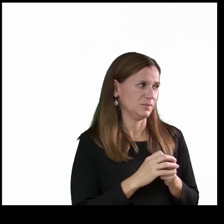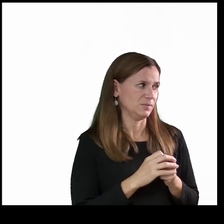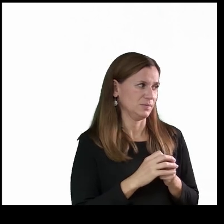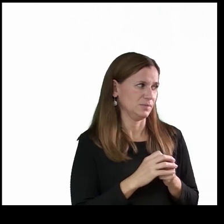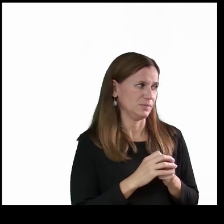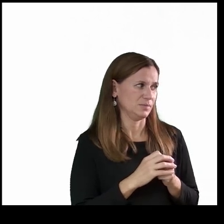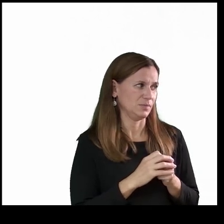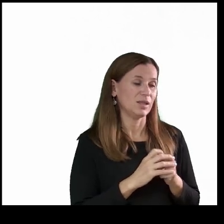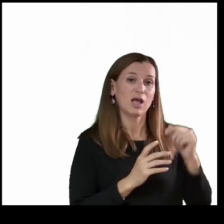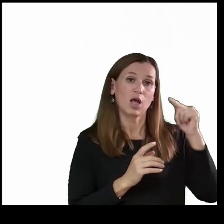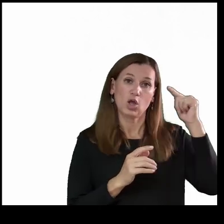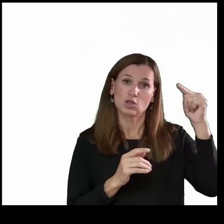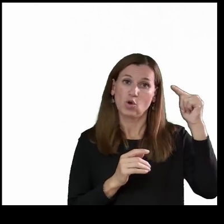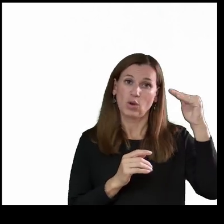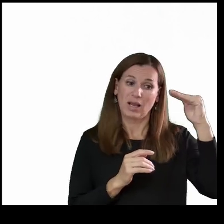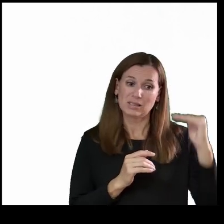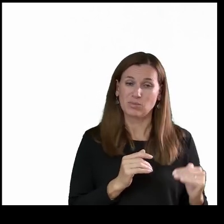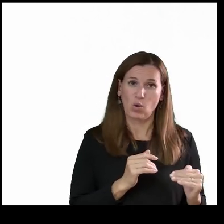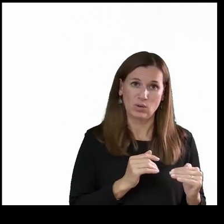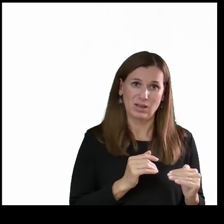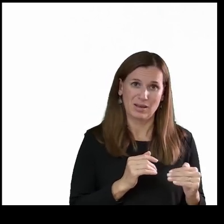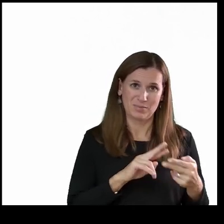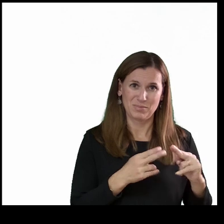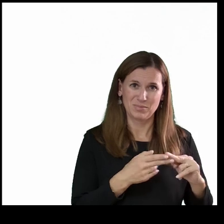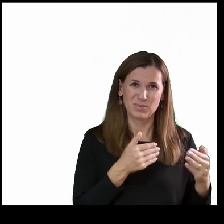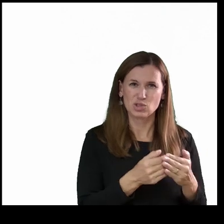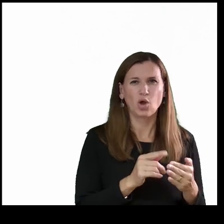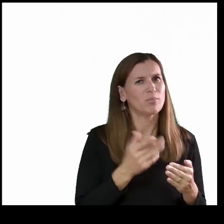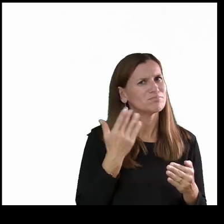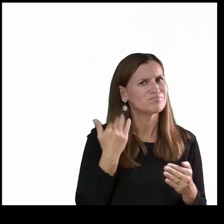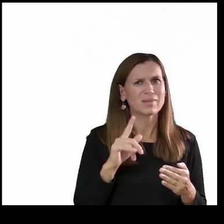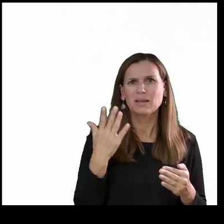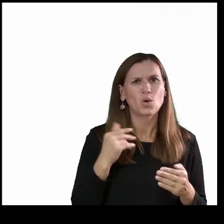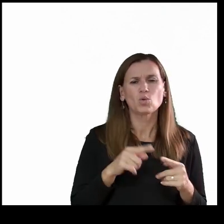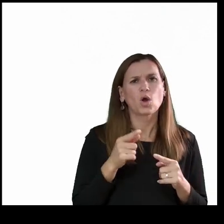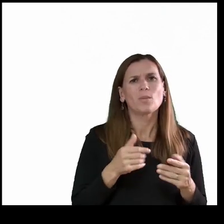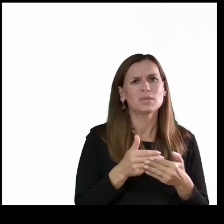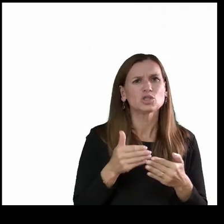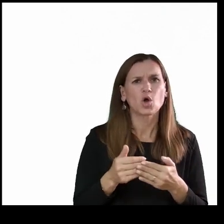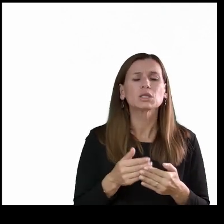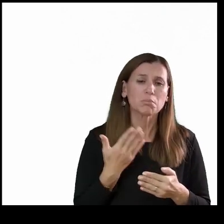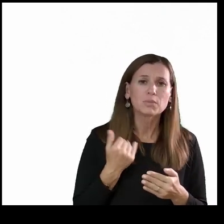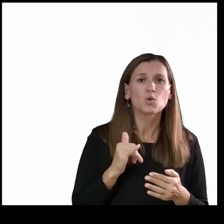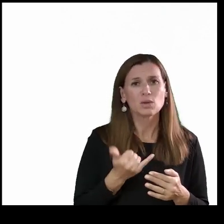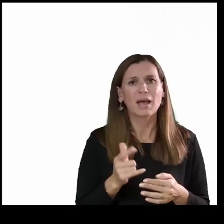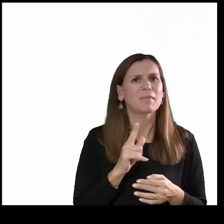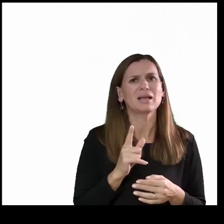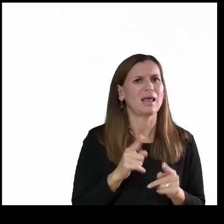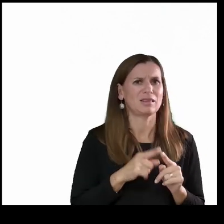down approach was not so present. It was present, of course, but not